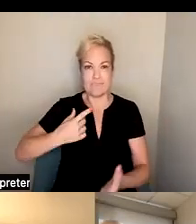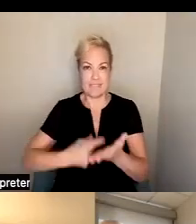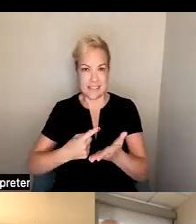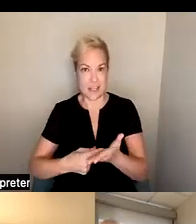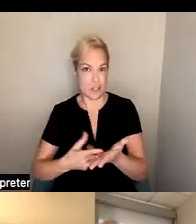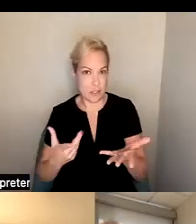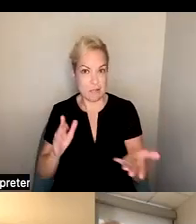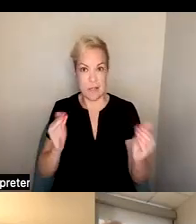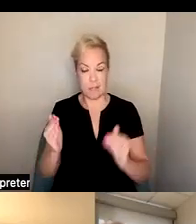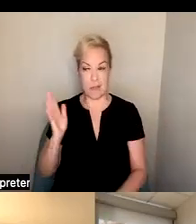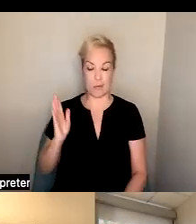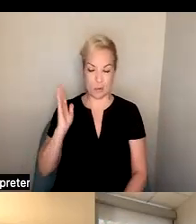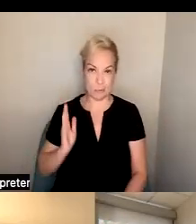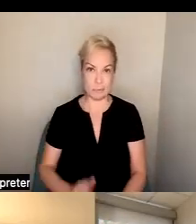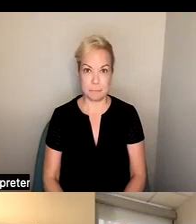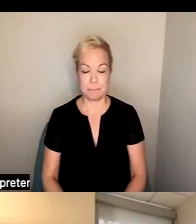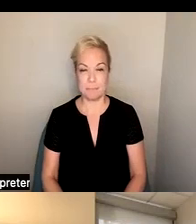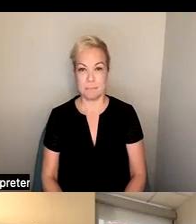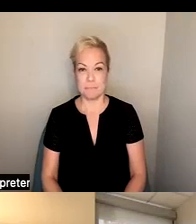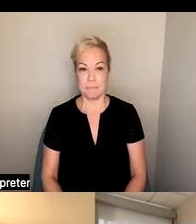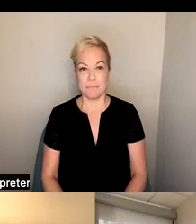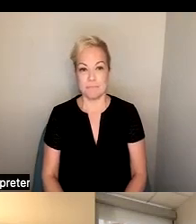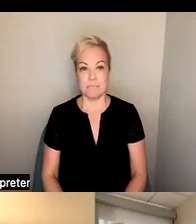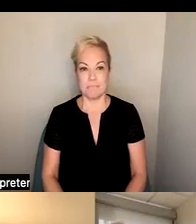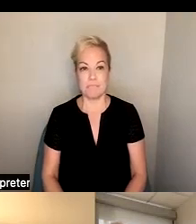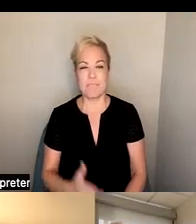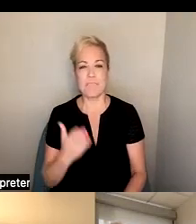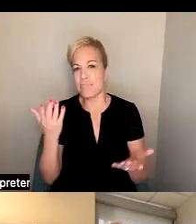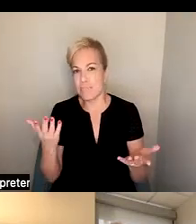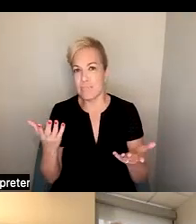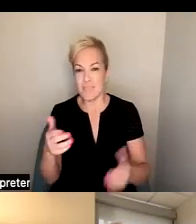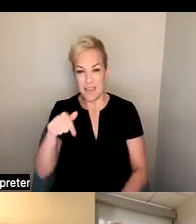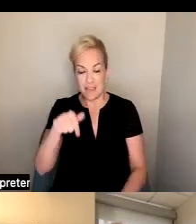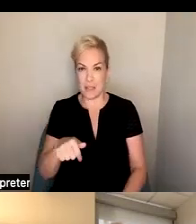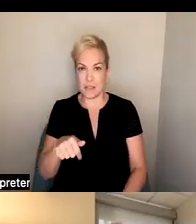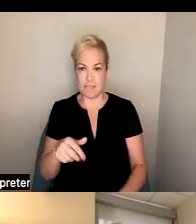than in the recent past. And there's a few reasons why I think this happens, historically,